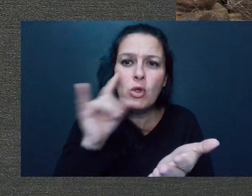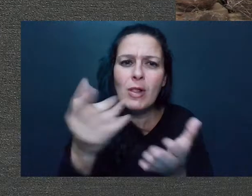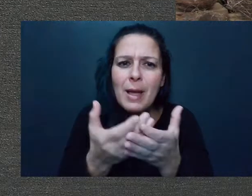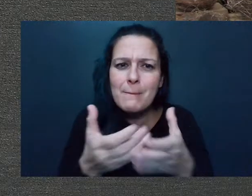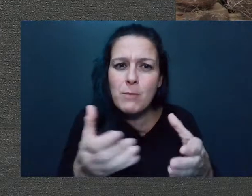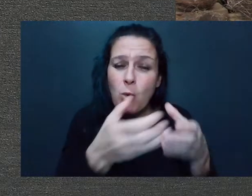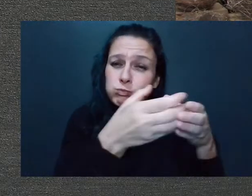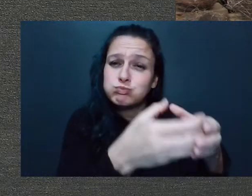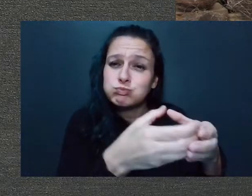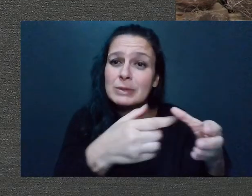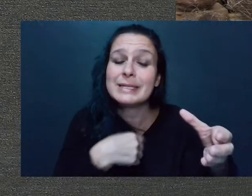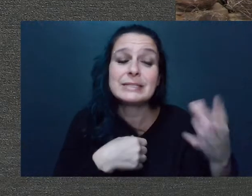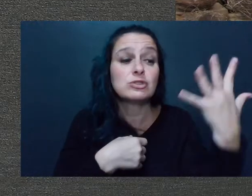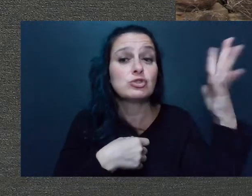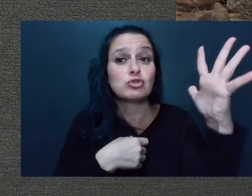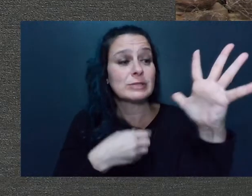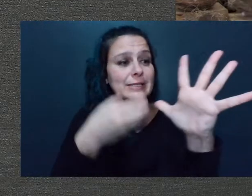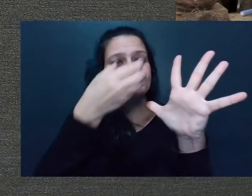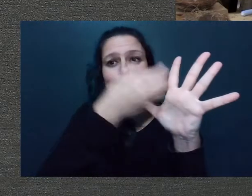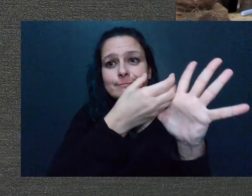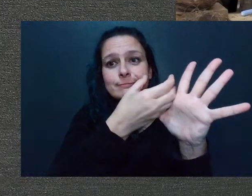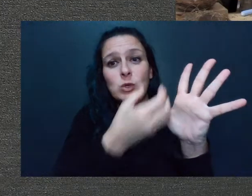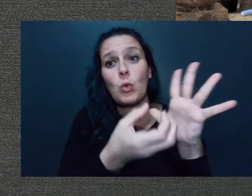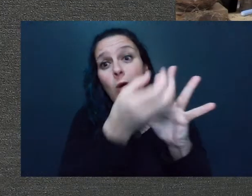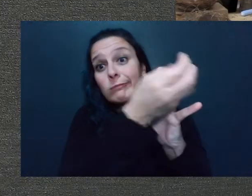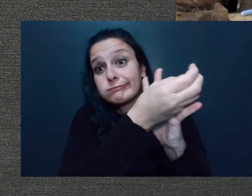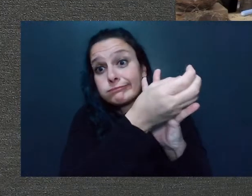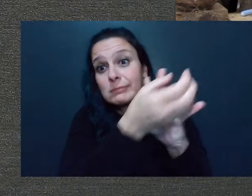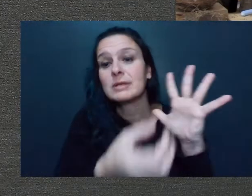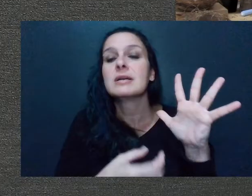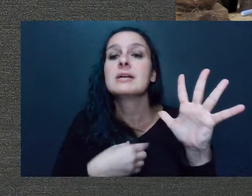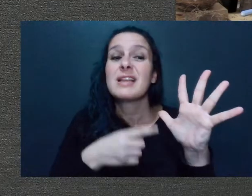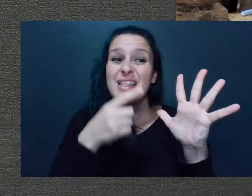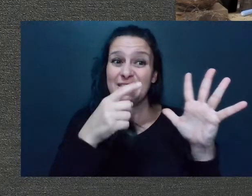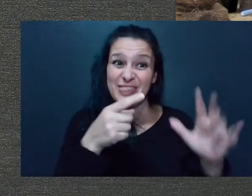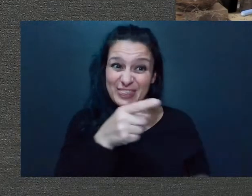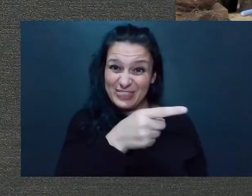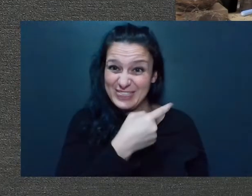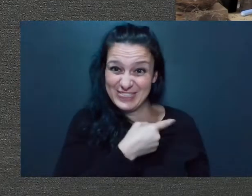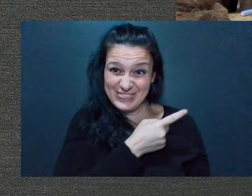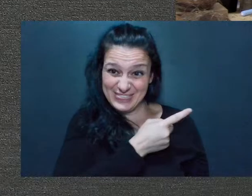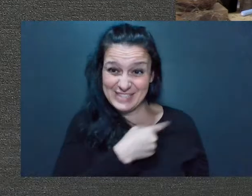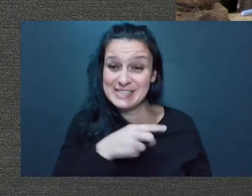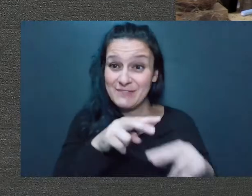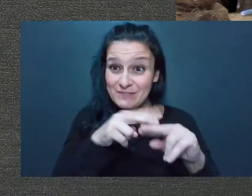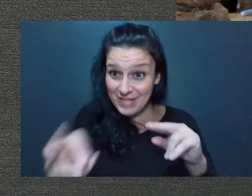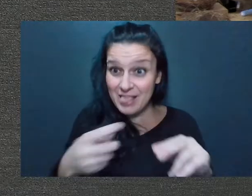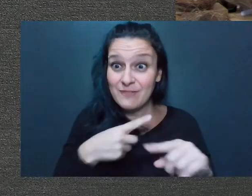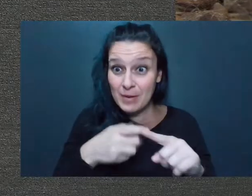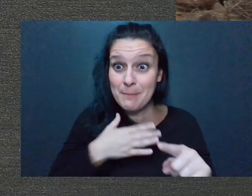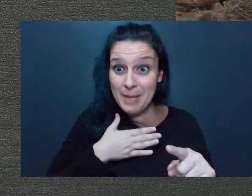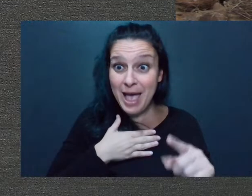in branches and trees. This one fell out of a tree in my yard. It was in a branch in the yard,